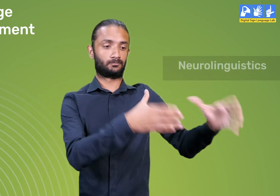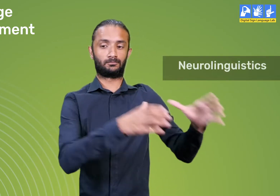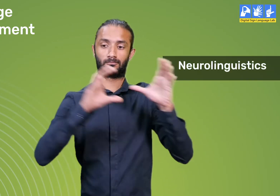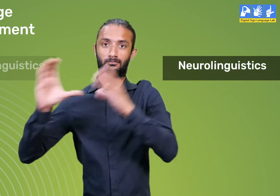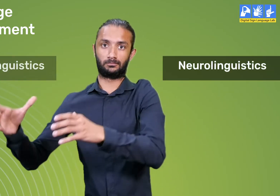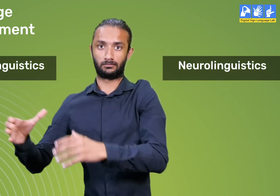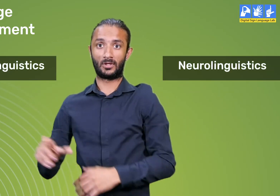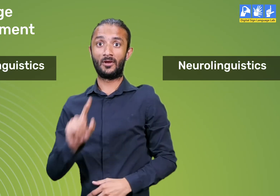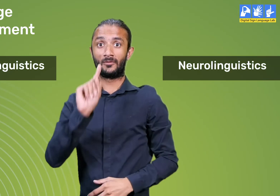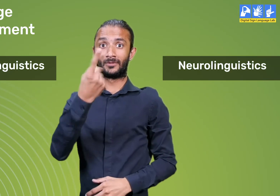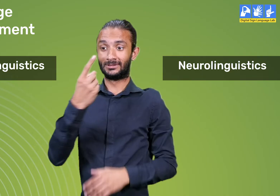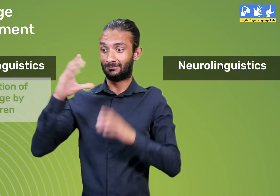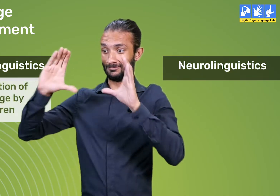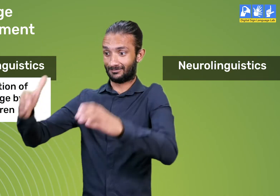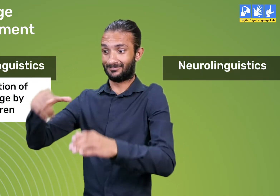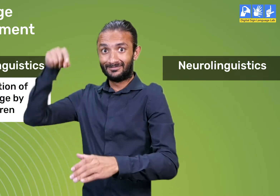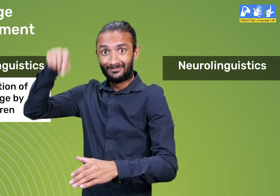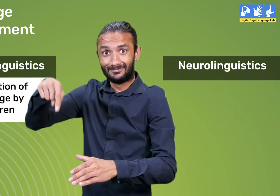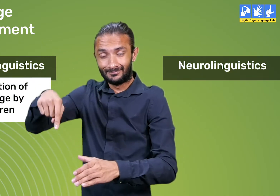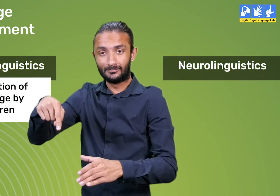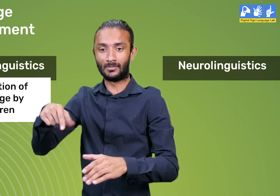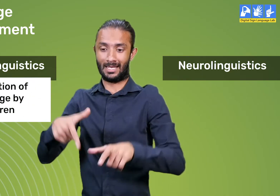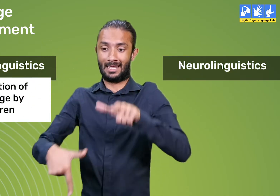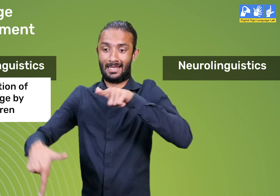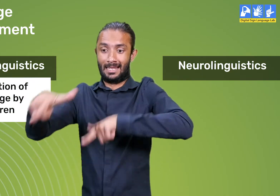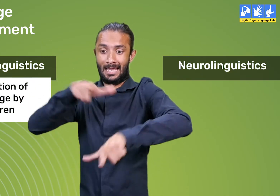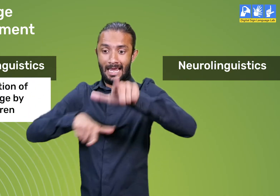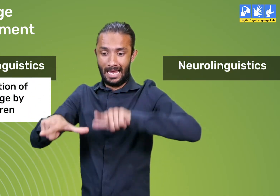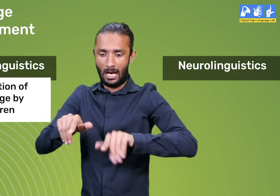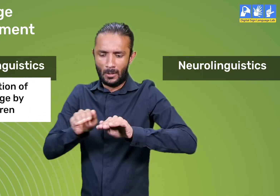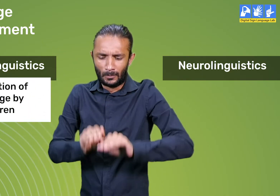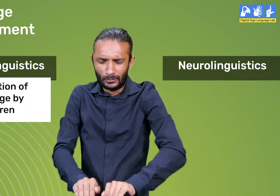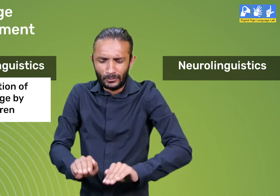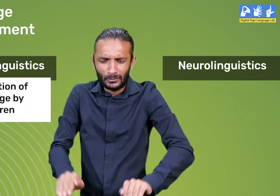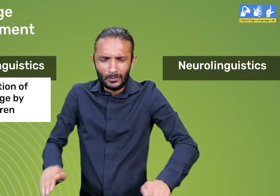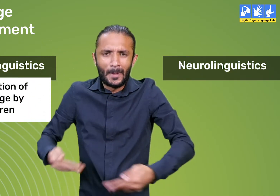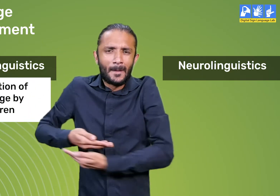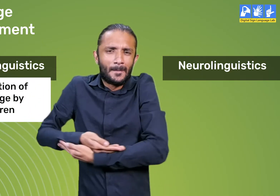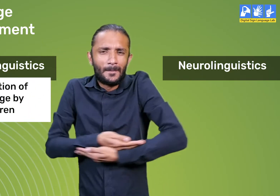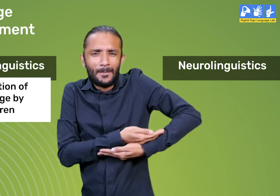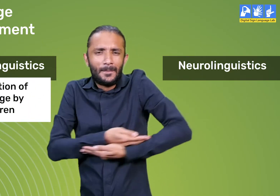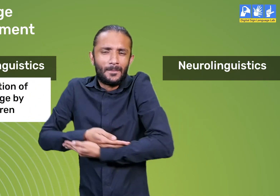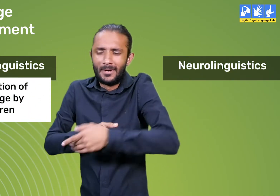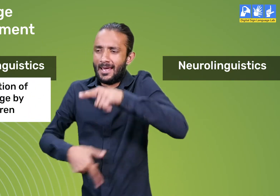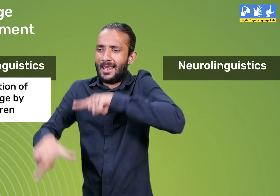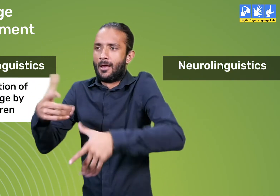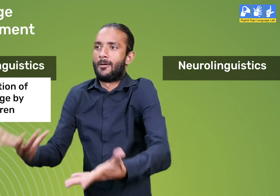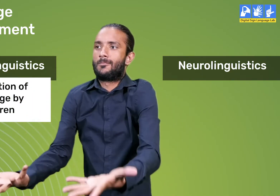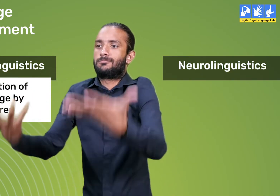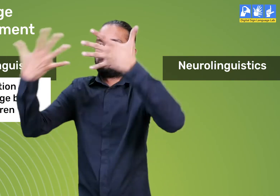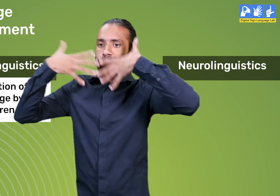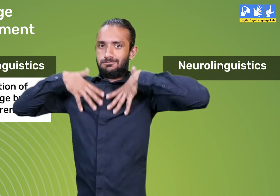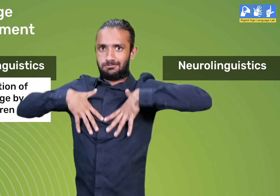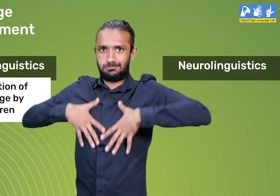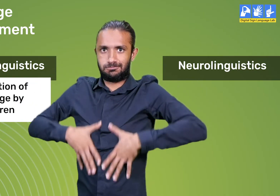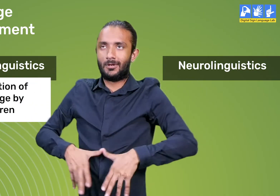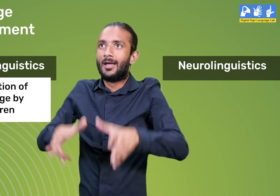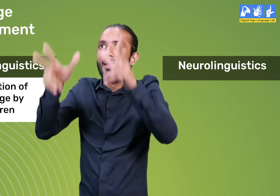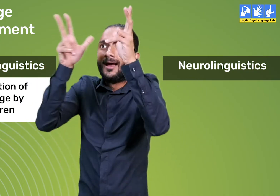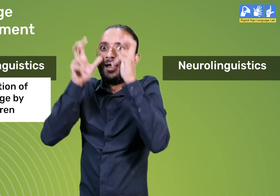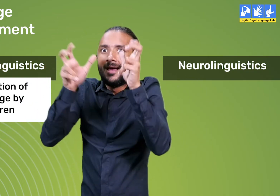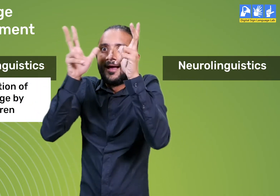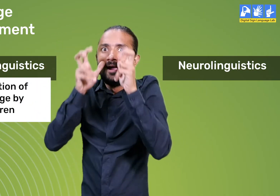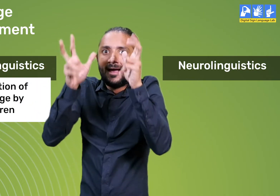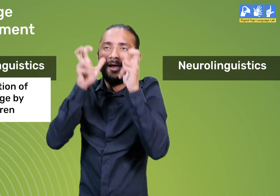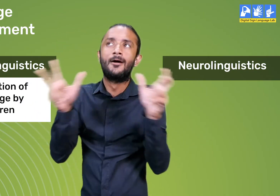first is psycholinguistics in which acquisition of language by children through visual and hearing sense ,